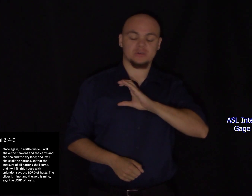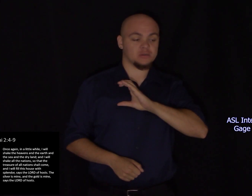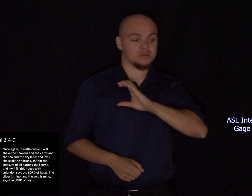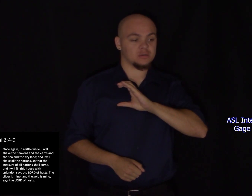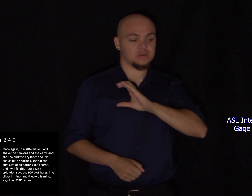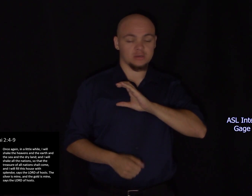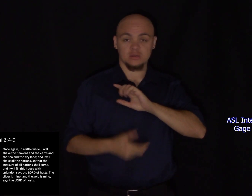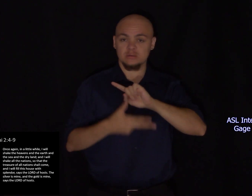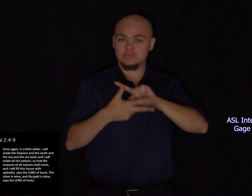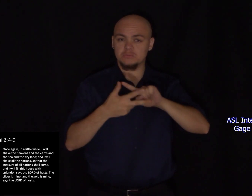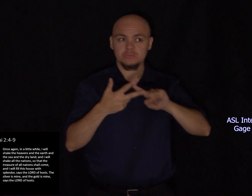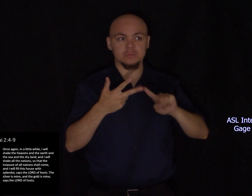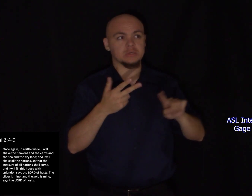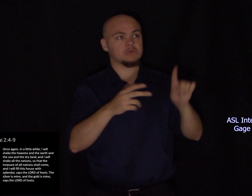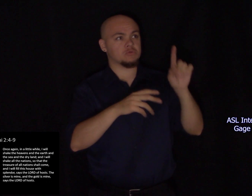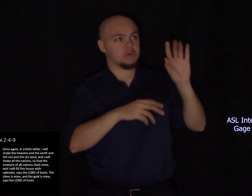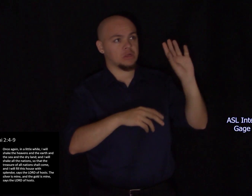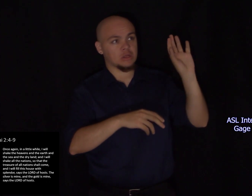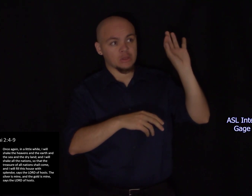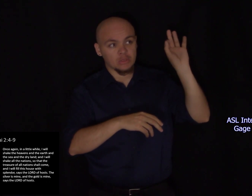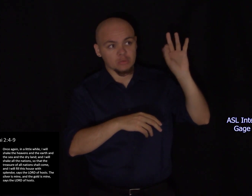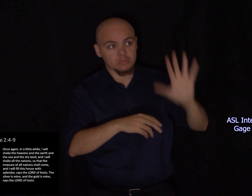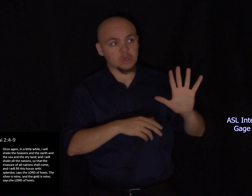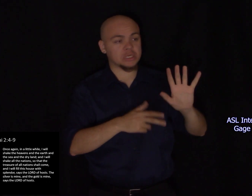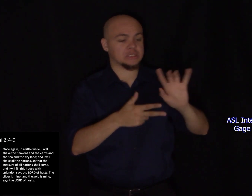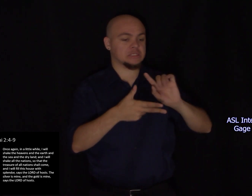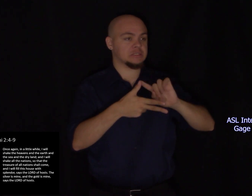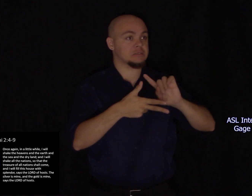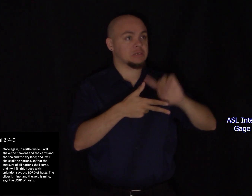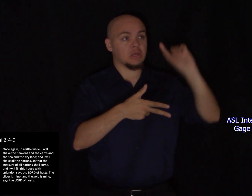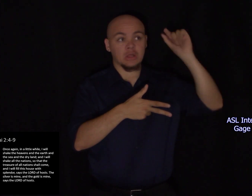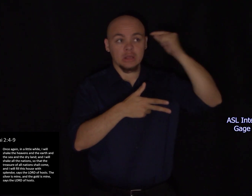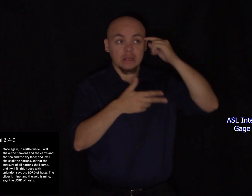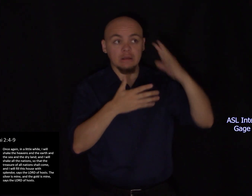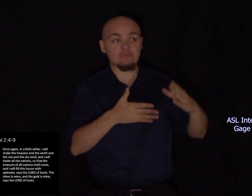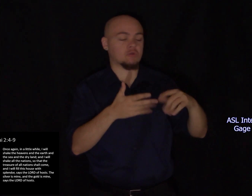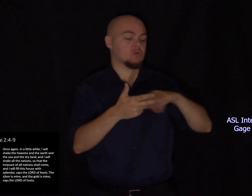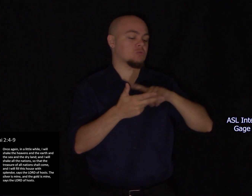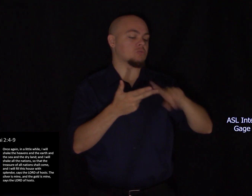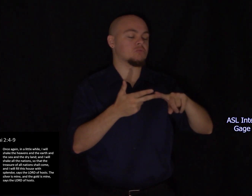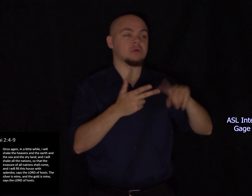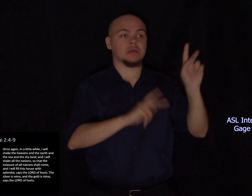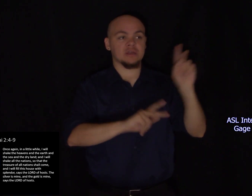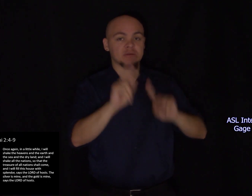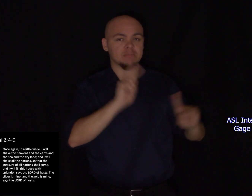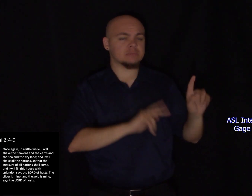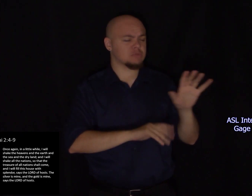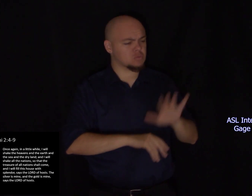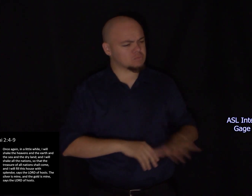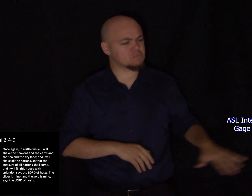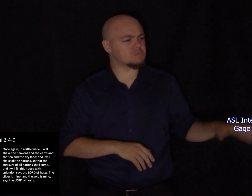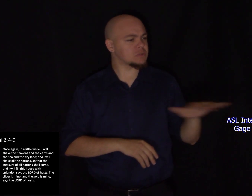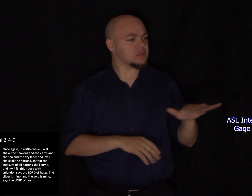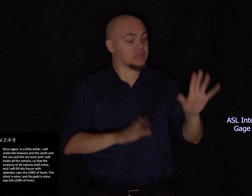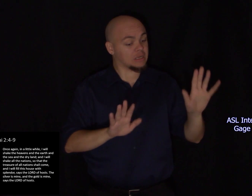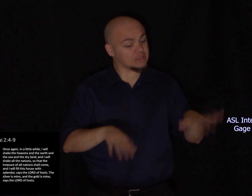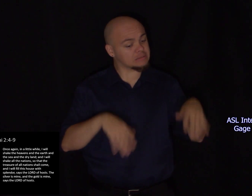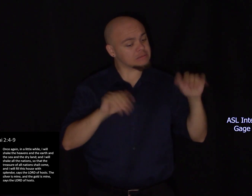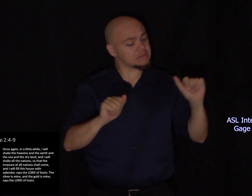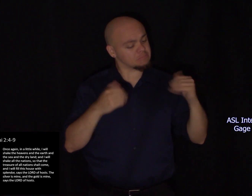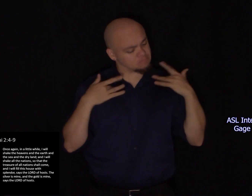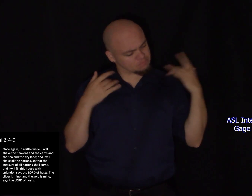the Lord take courage Oh Joshua son of Jehoshaphat the high priest take courage all you people of the